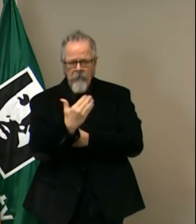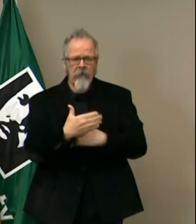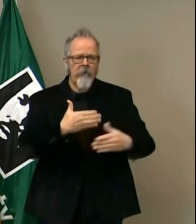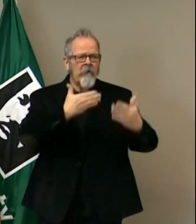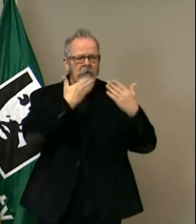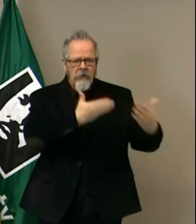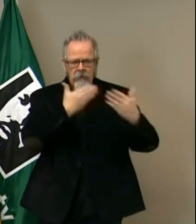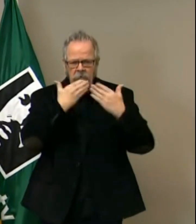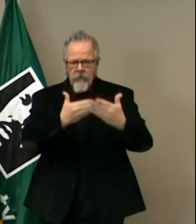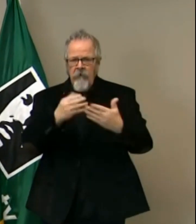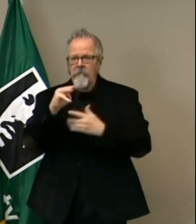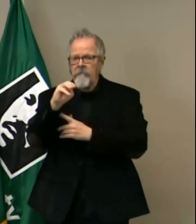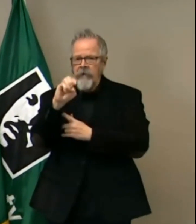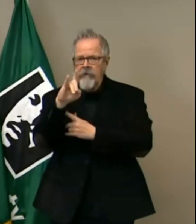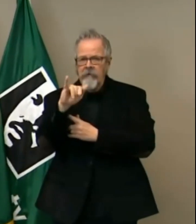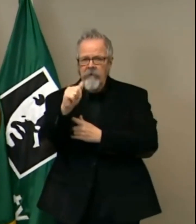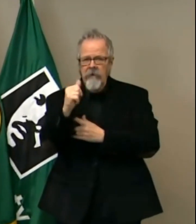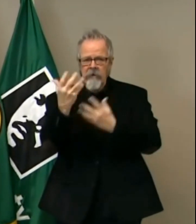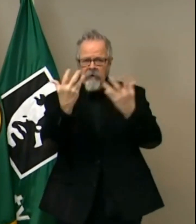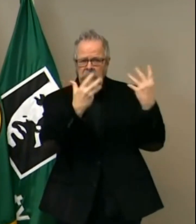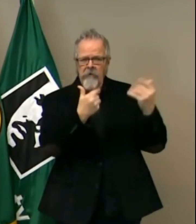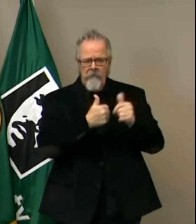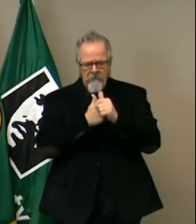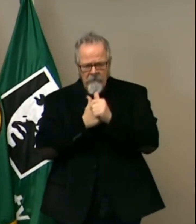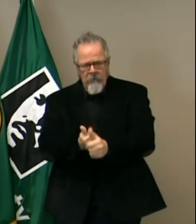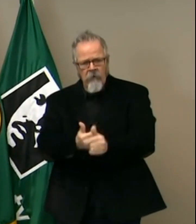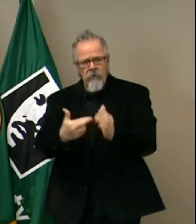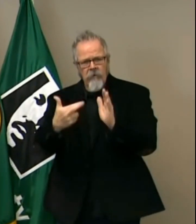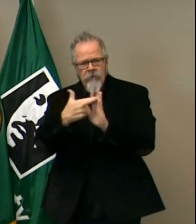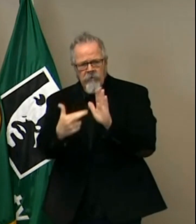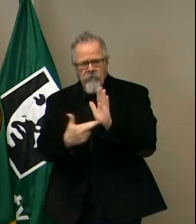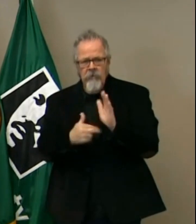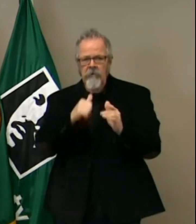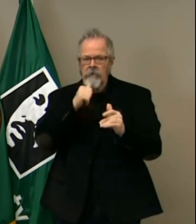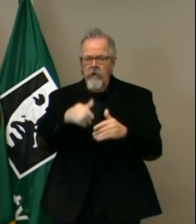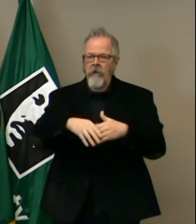cooperation and not shaking hands and maintaining six feet that's the extent